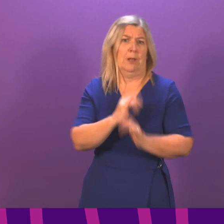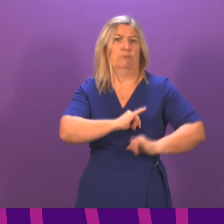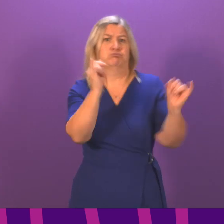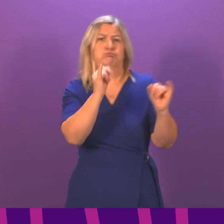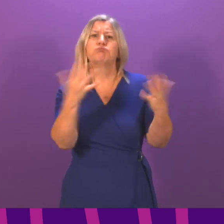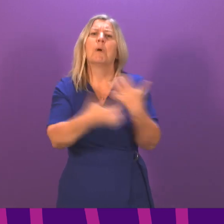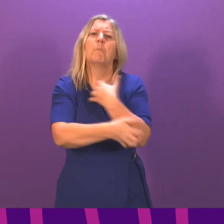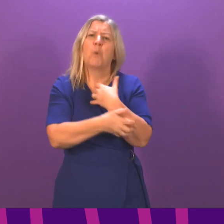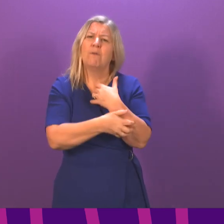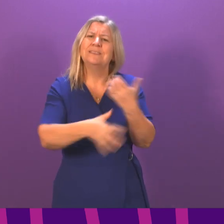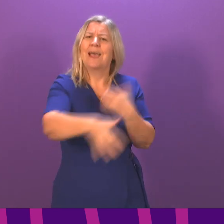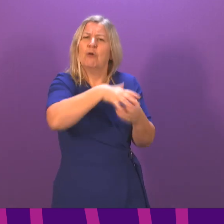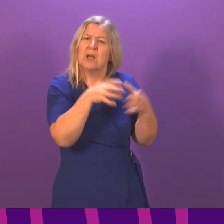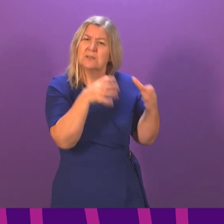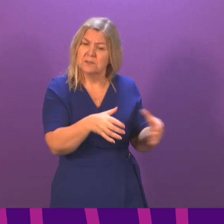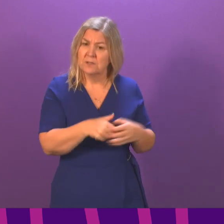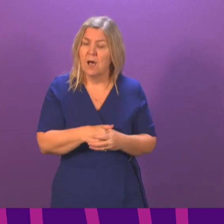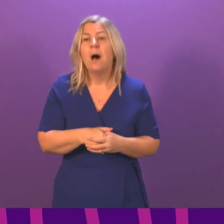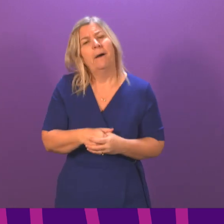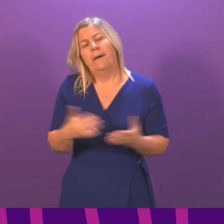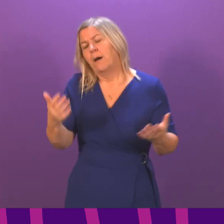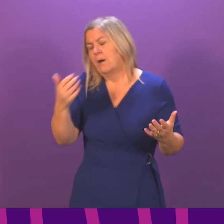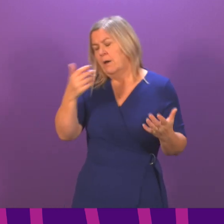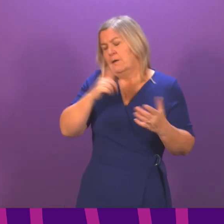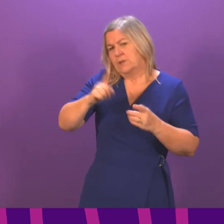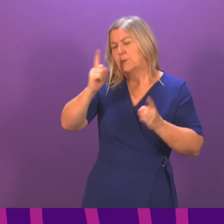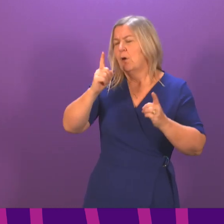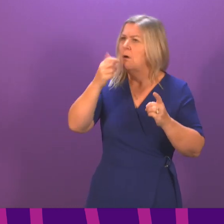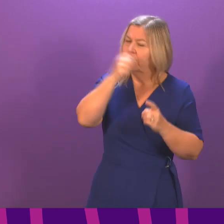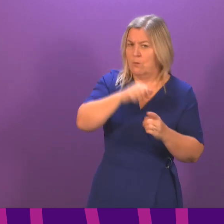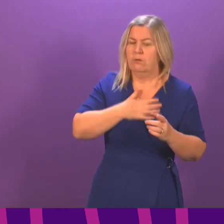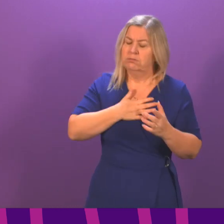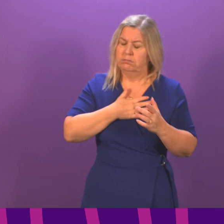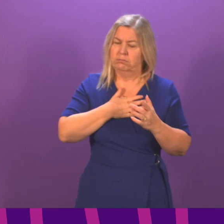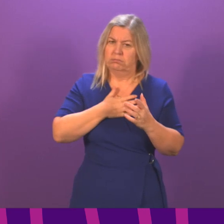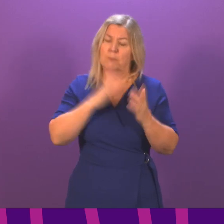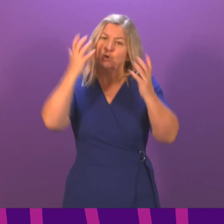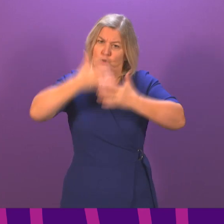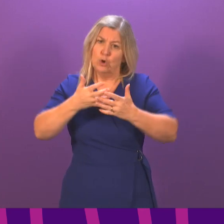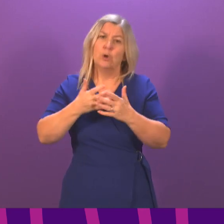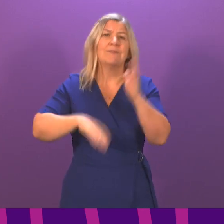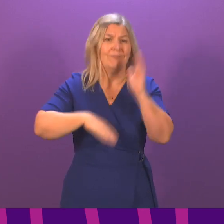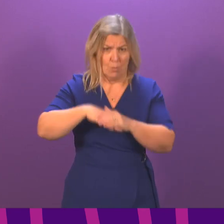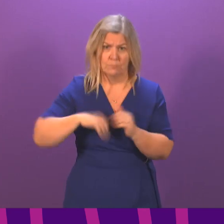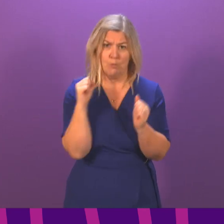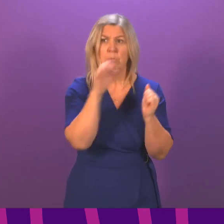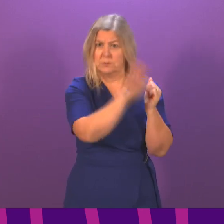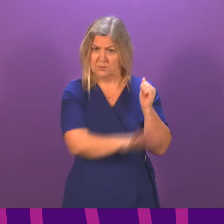The First Minister (Nicola Sturgeon): Obviously, I am concerned about the overall impact of Covid. However, I am also concerned about the disproportionate effect that it